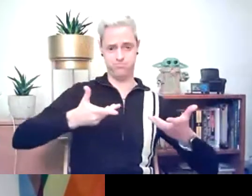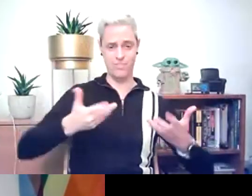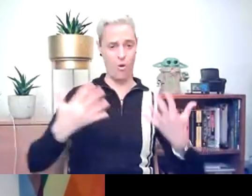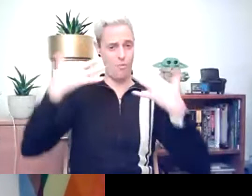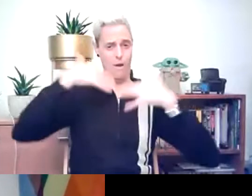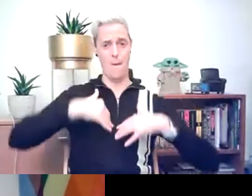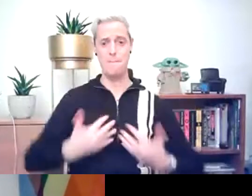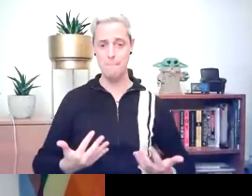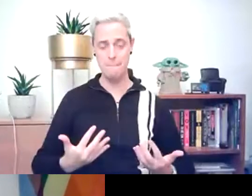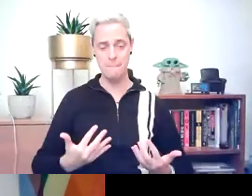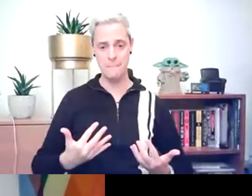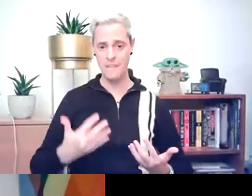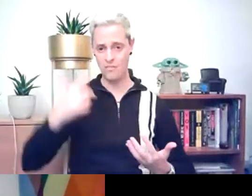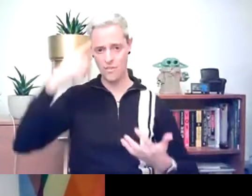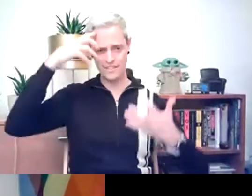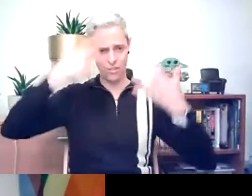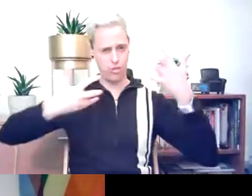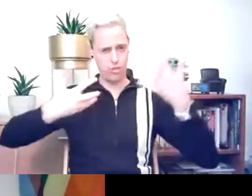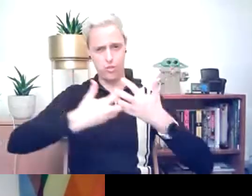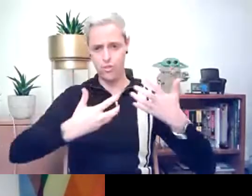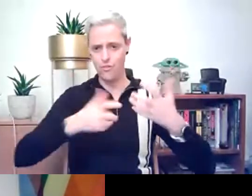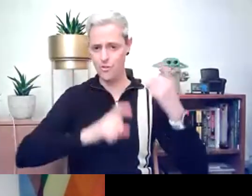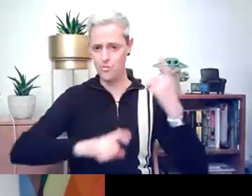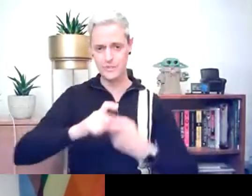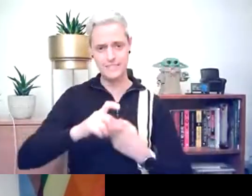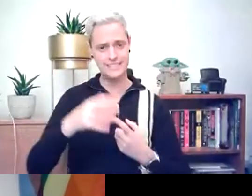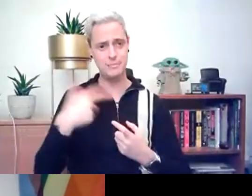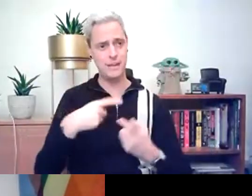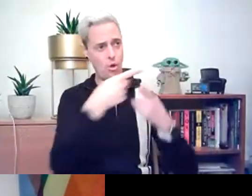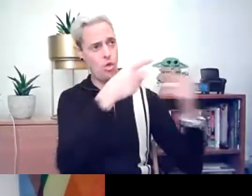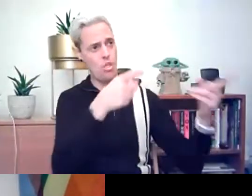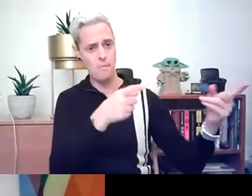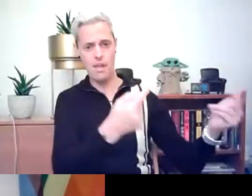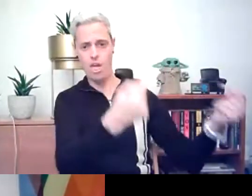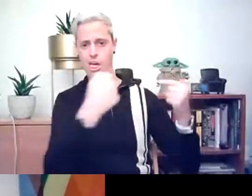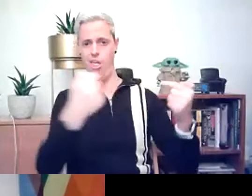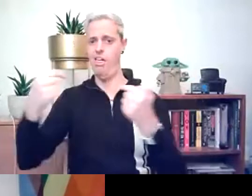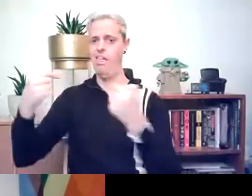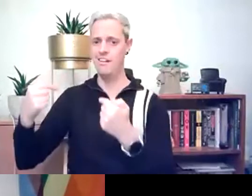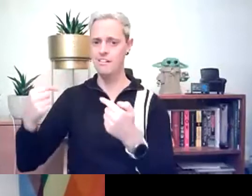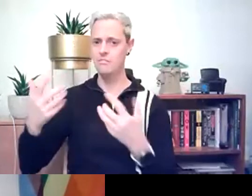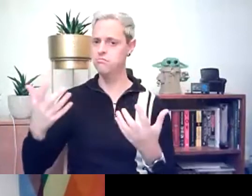discovered within the community as well and we were taking flak from from other community members as well and it's just I couldn't do it.